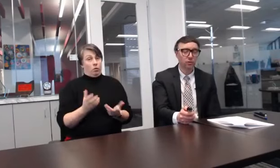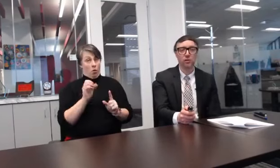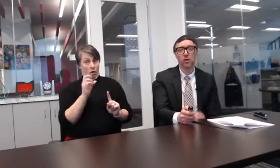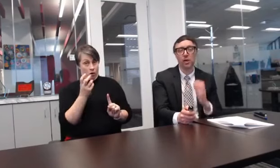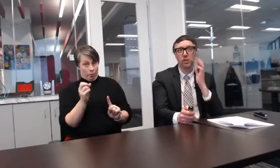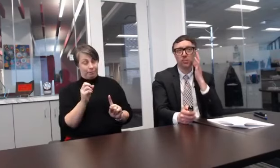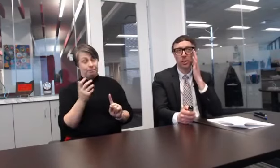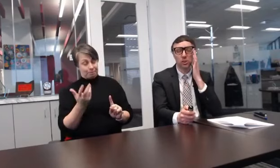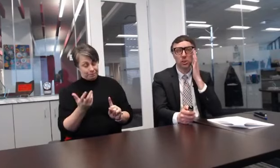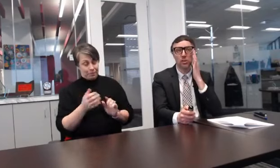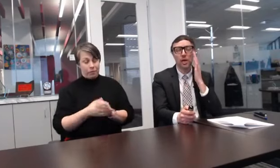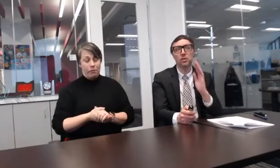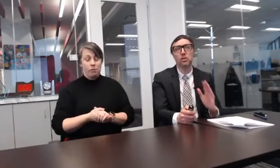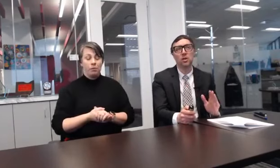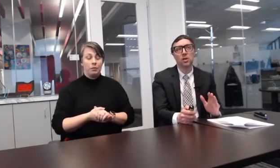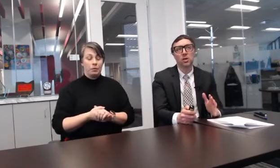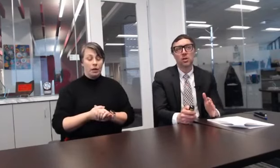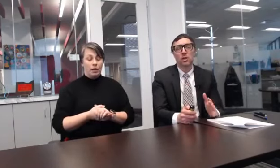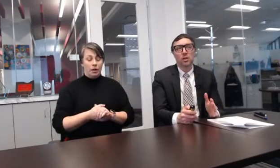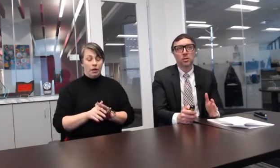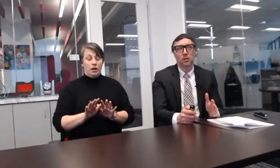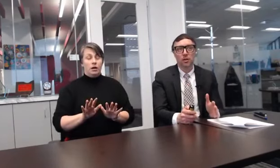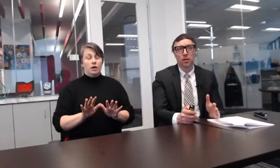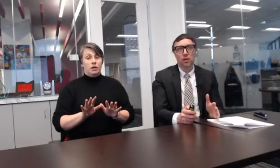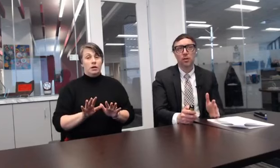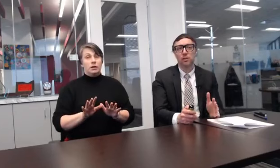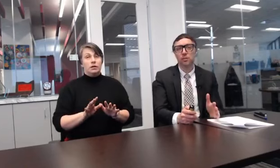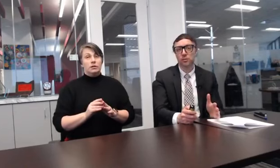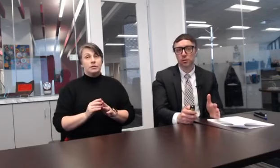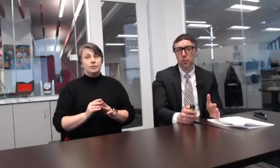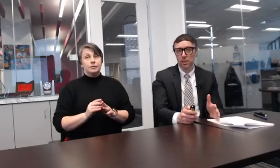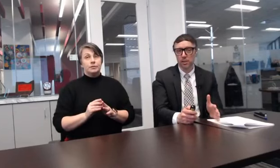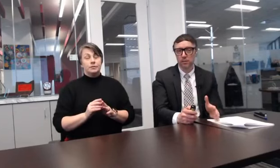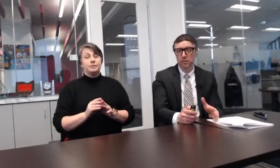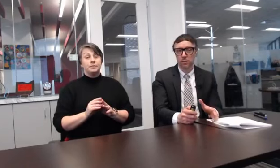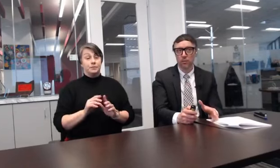So I should mention that this new waiting list system